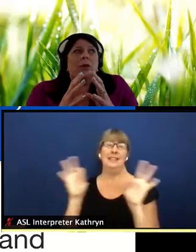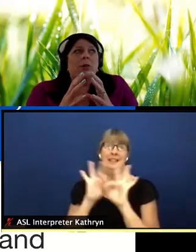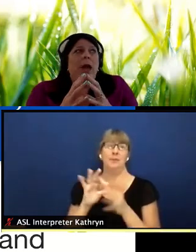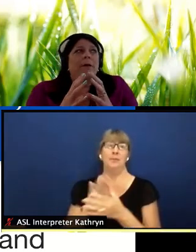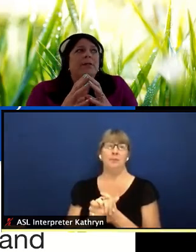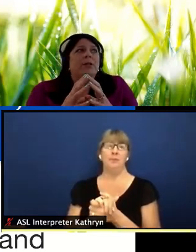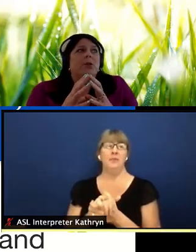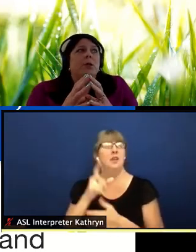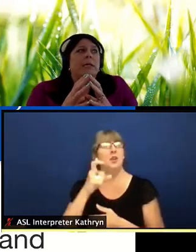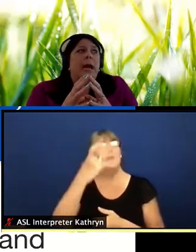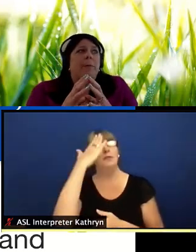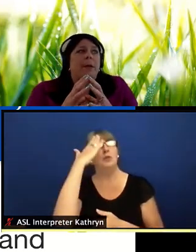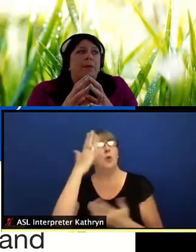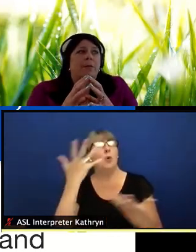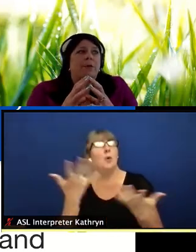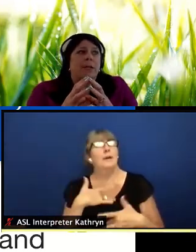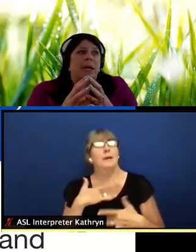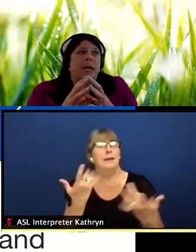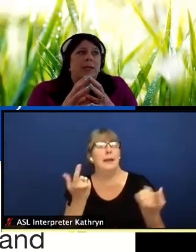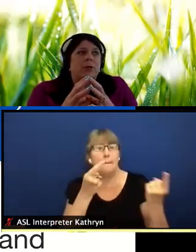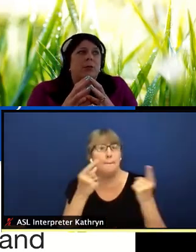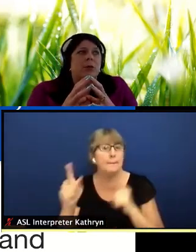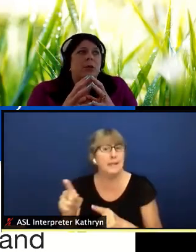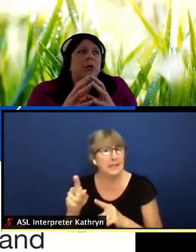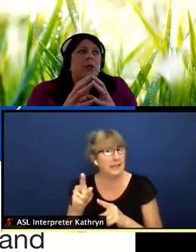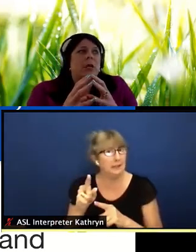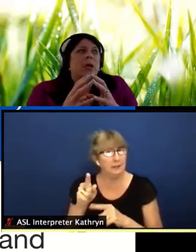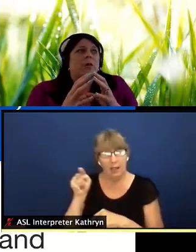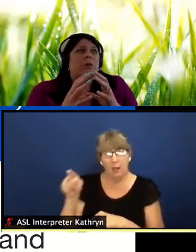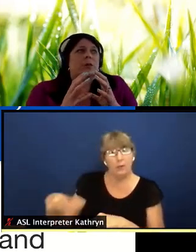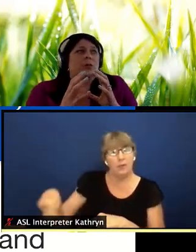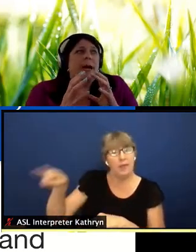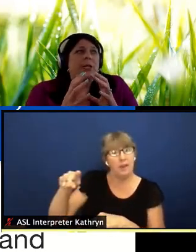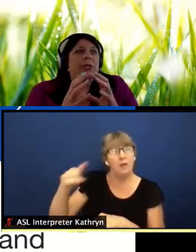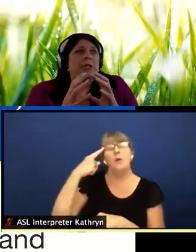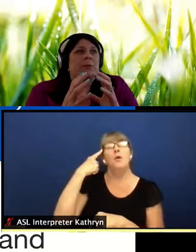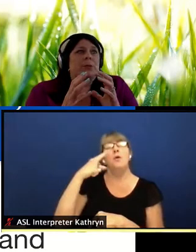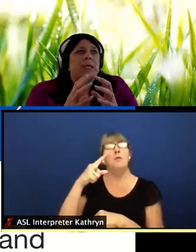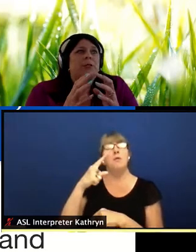You have to know what's happening on the front lines in order for the direction and procedures